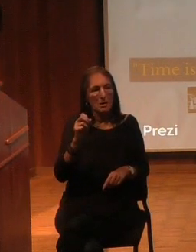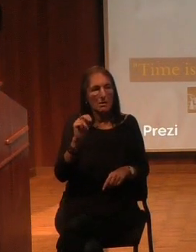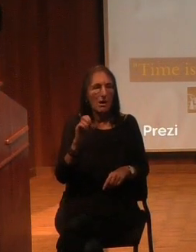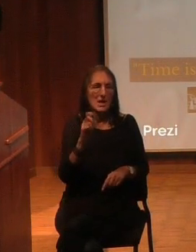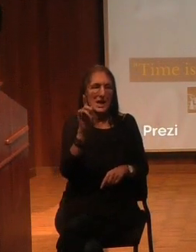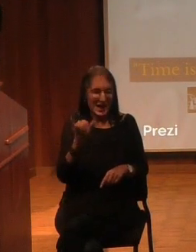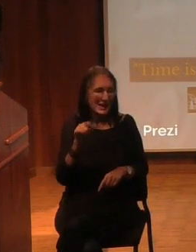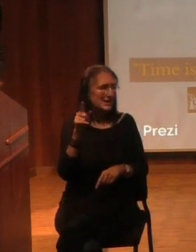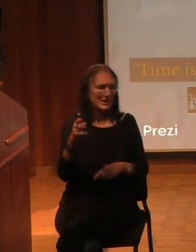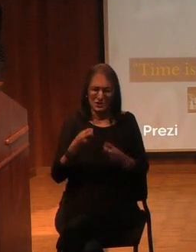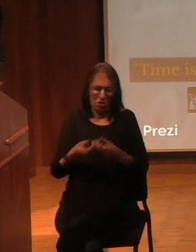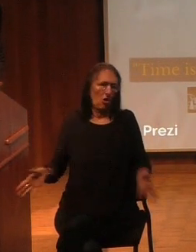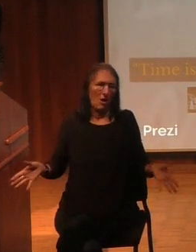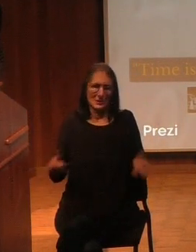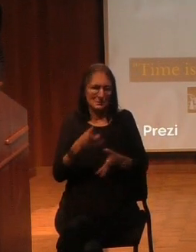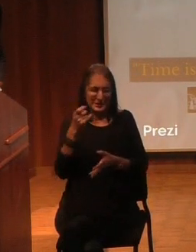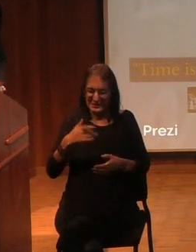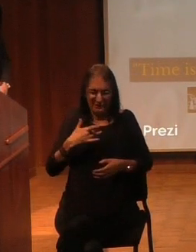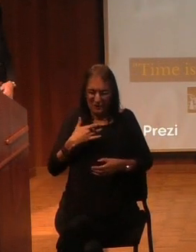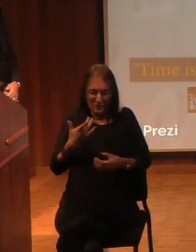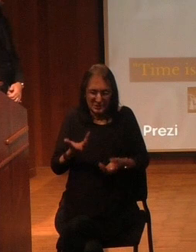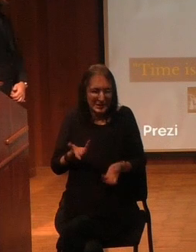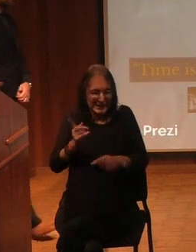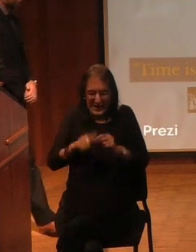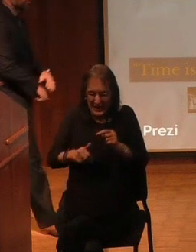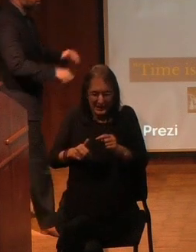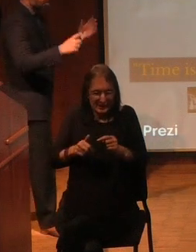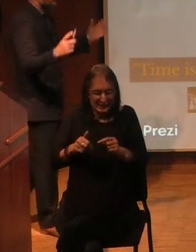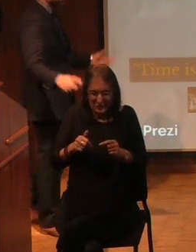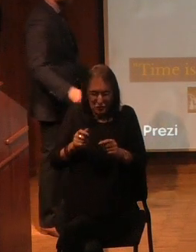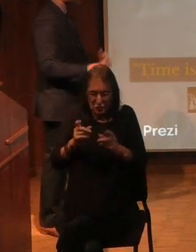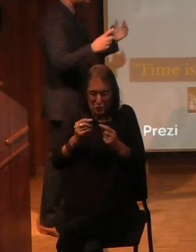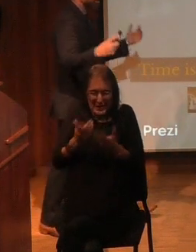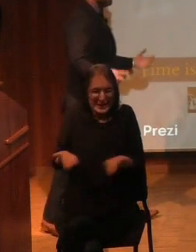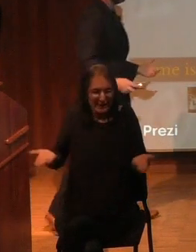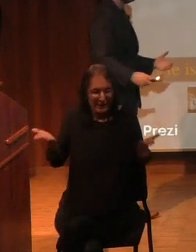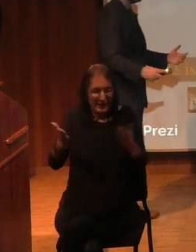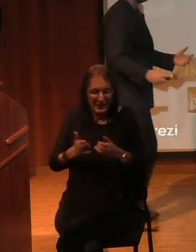over this traumatic, looping of time